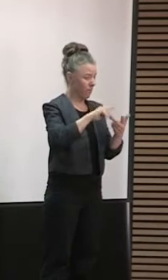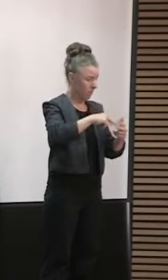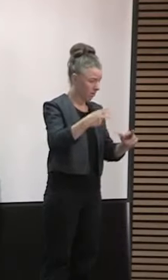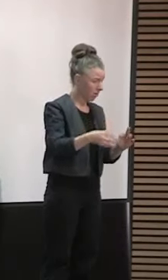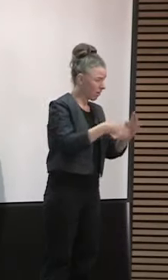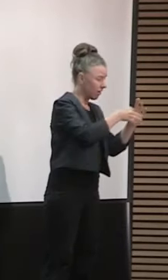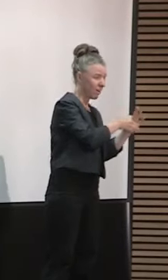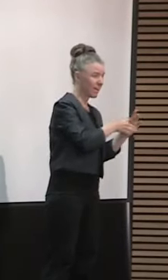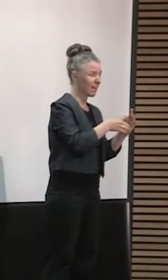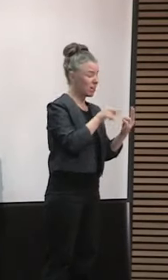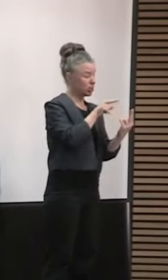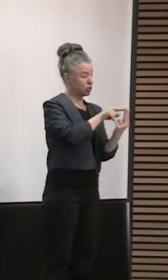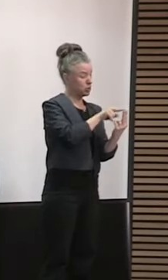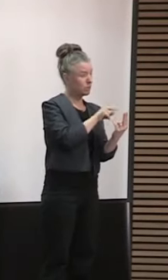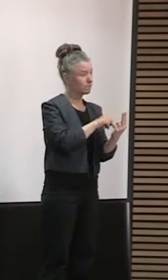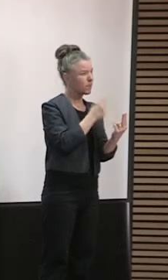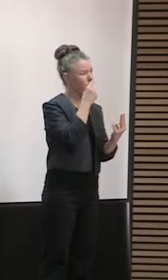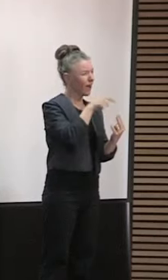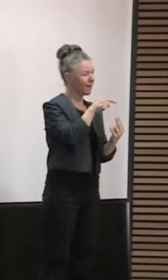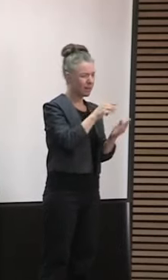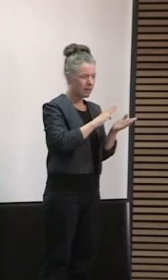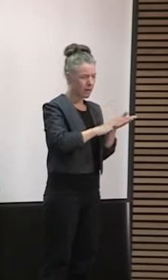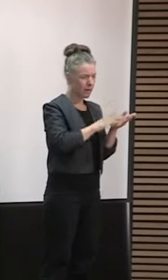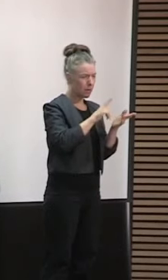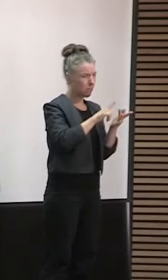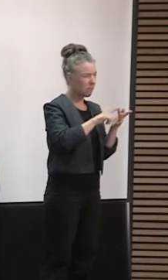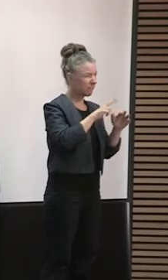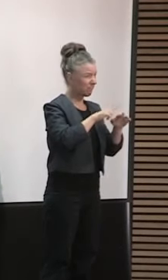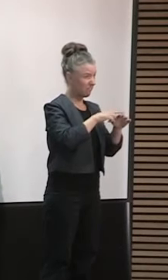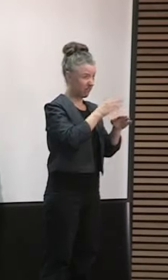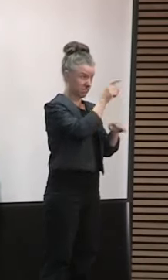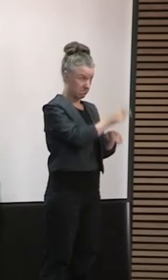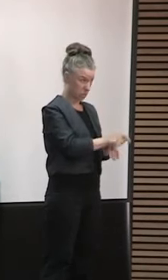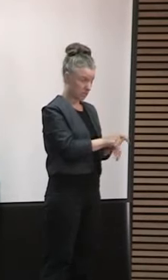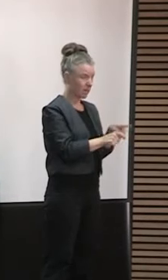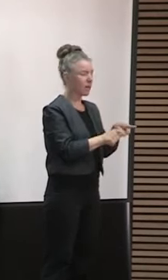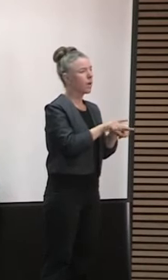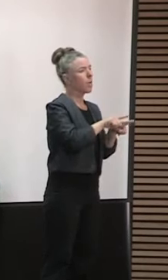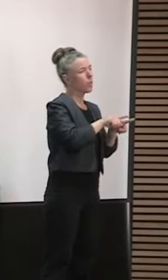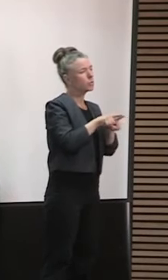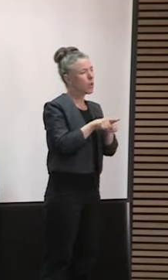are, you know, the government is not their employer. And so there are a variety of factors